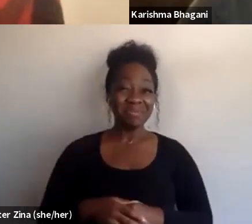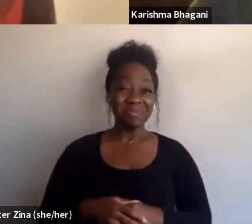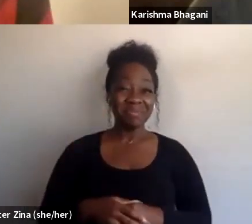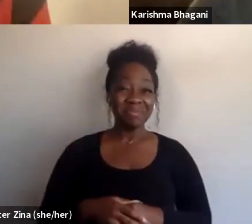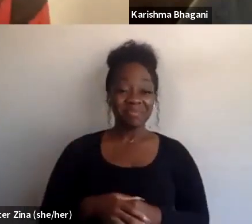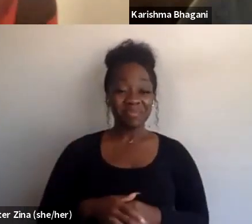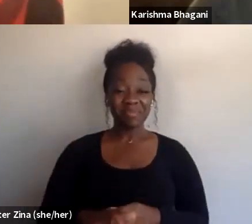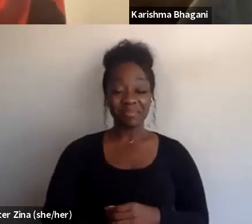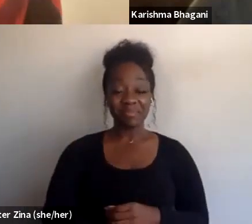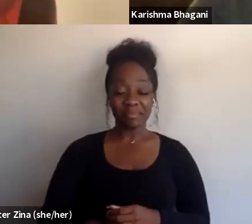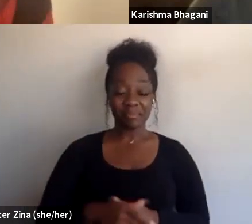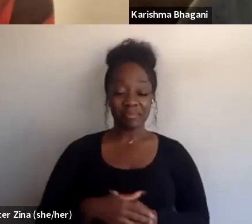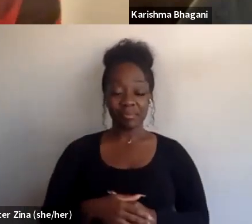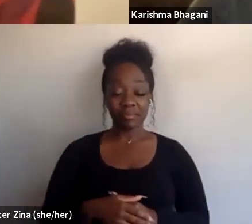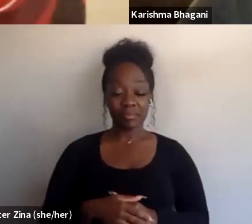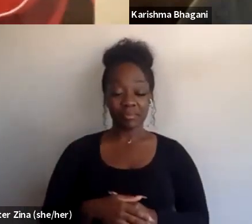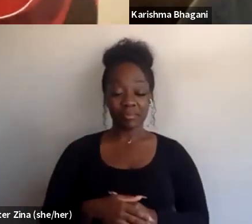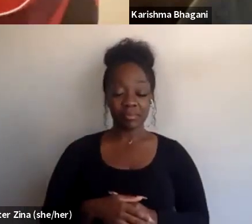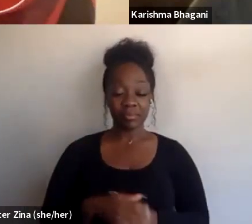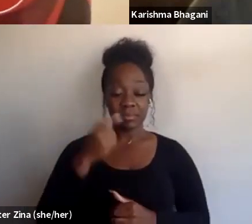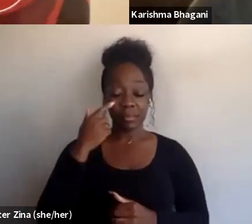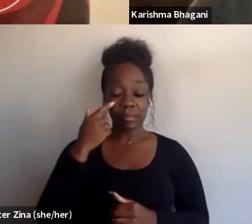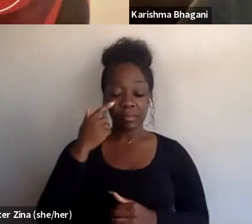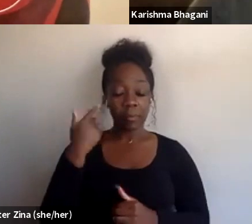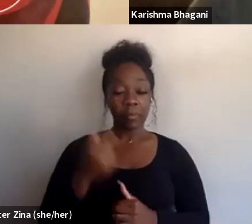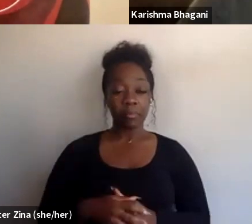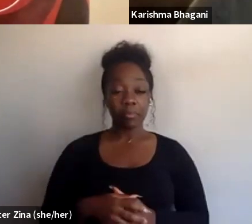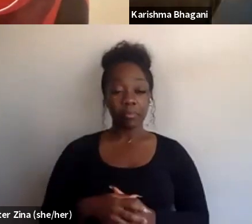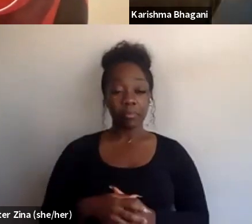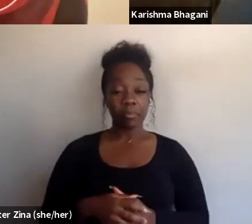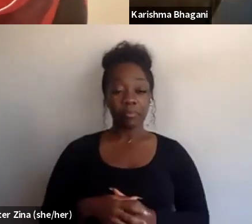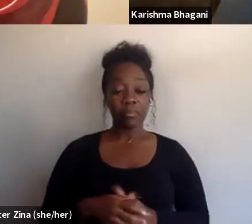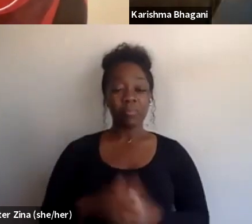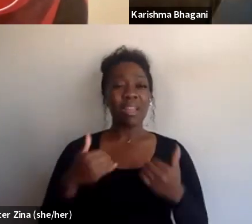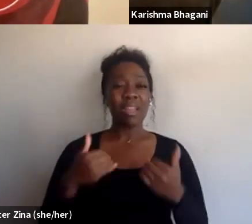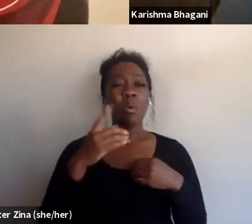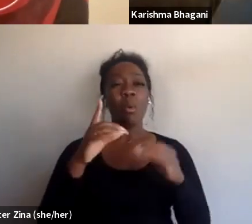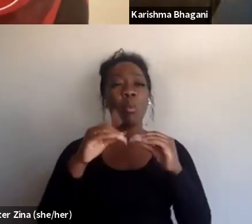So I guess I want to wrap up here with you with just one last question about any advice that you